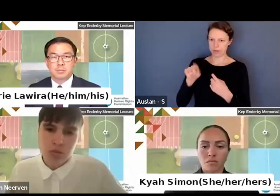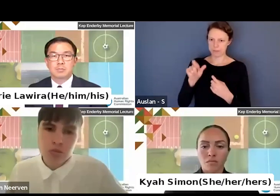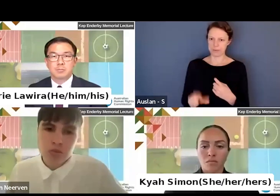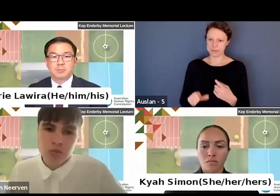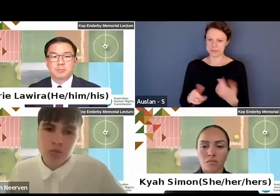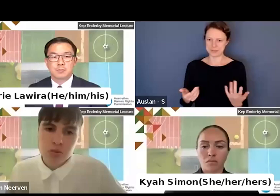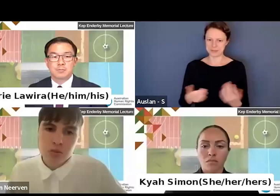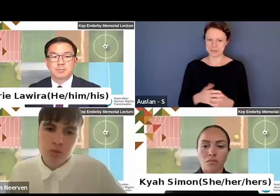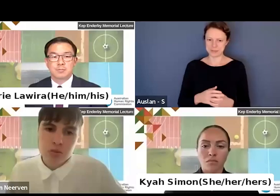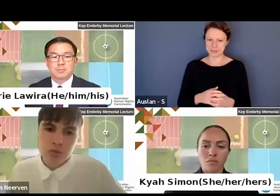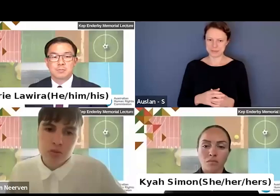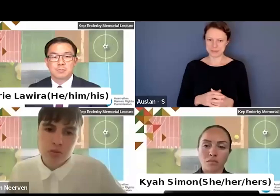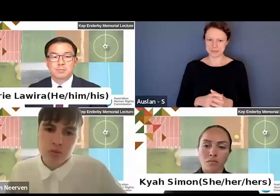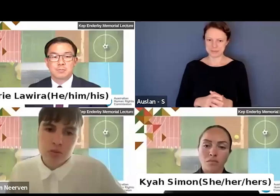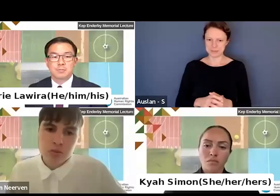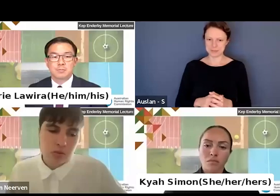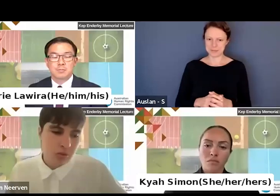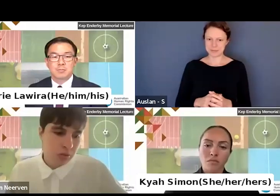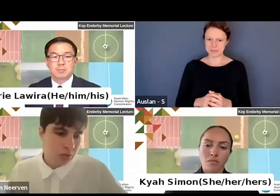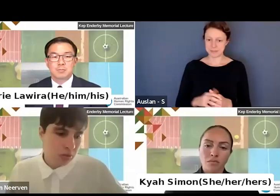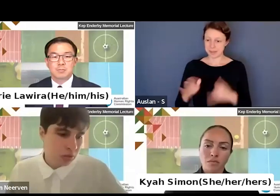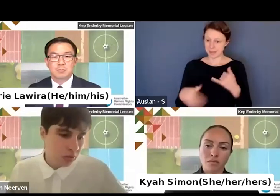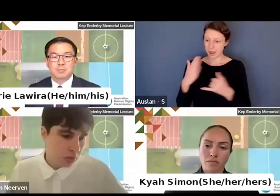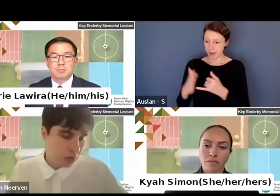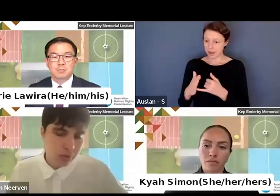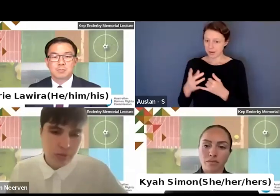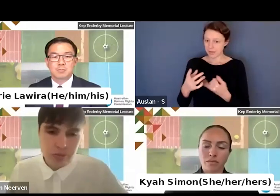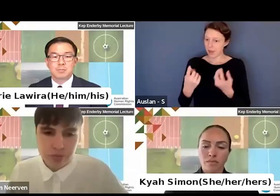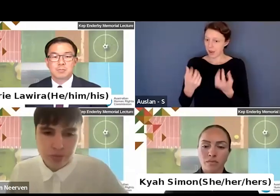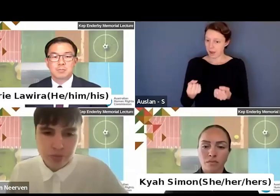and you actually do end up having a more diverse leadership. We need to sort of start